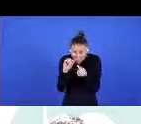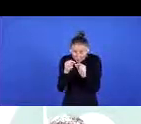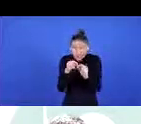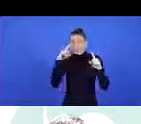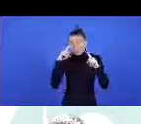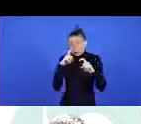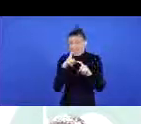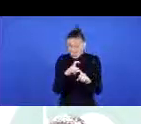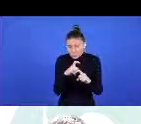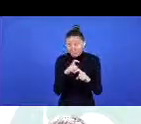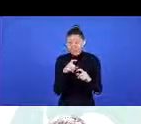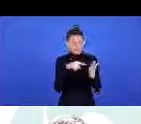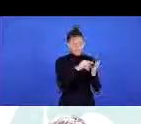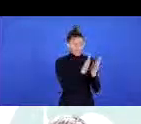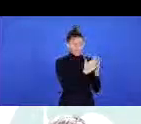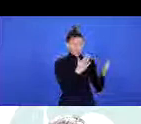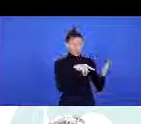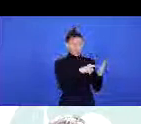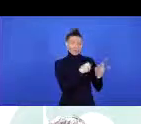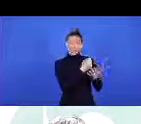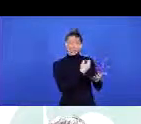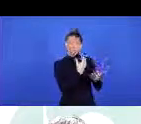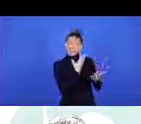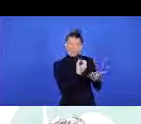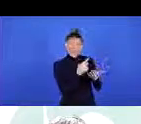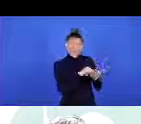are so small and it is hard to manipulate with